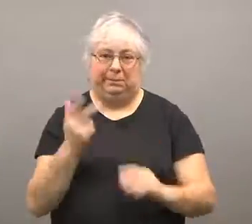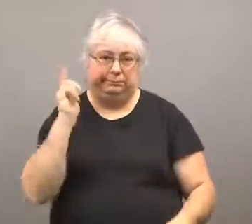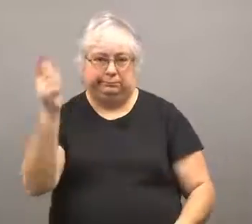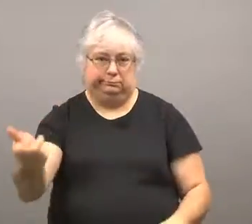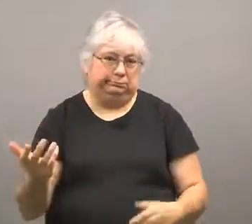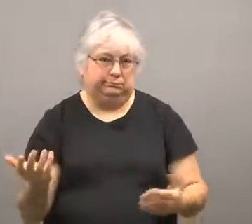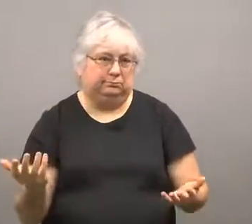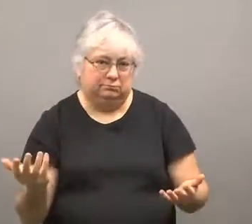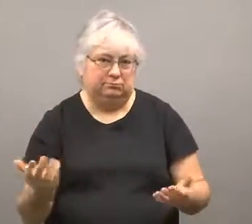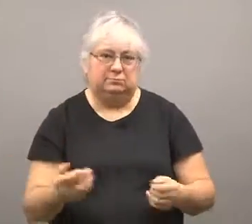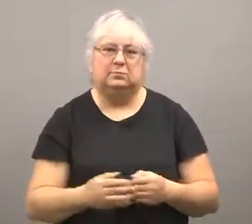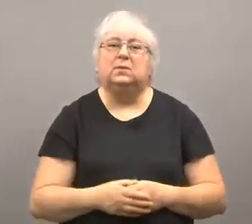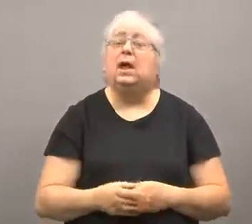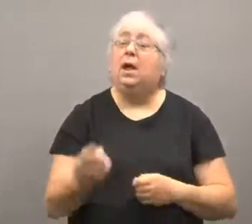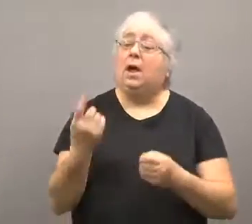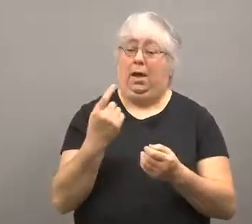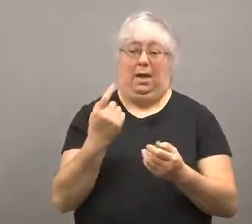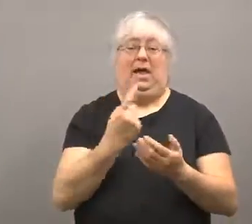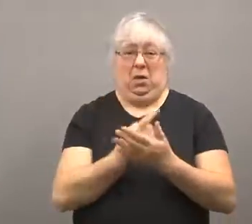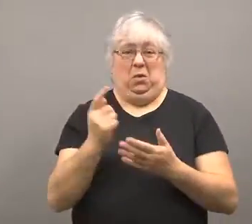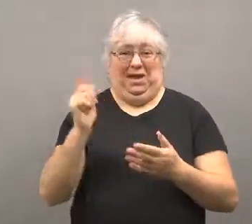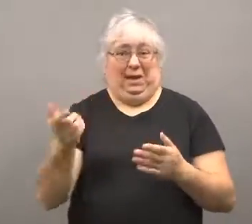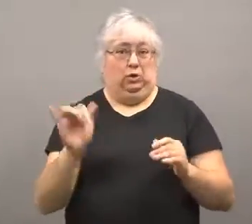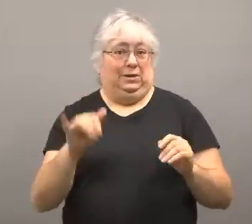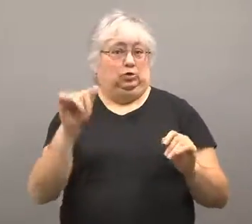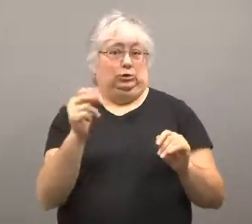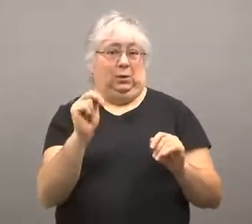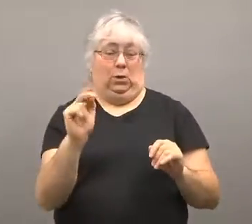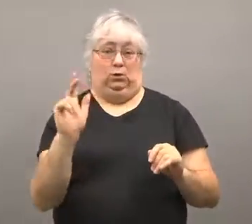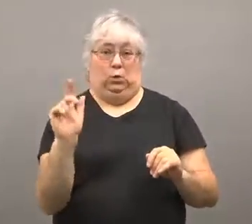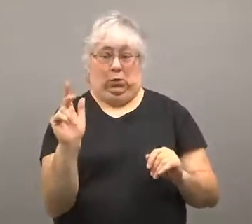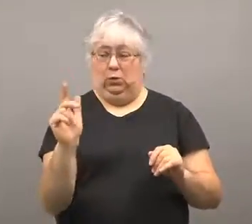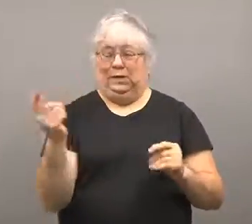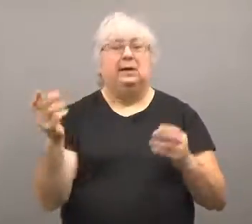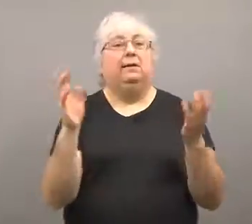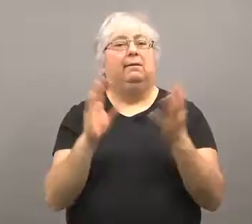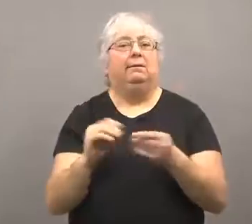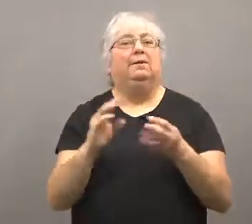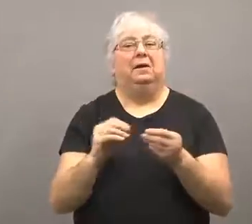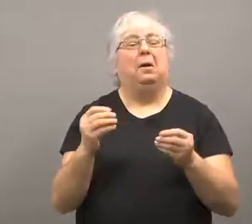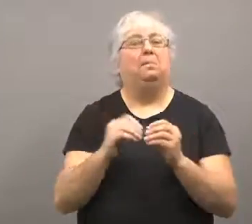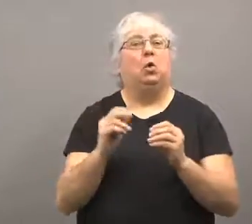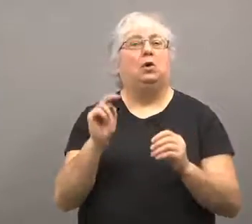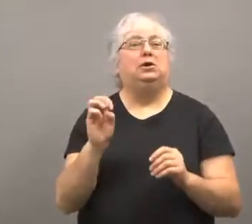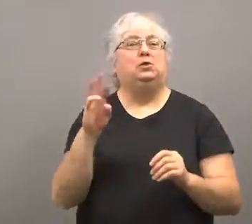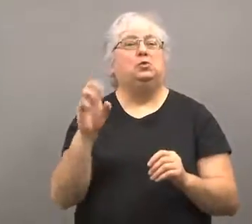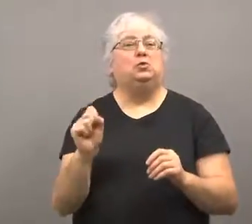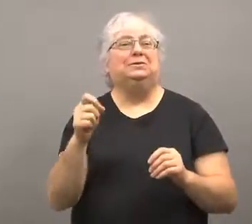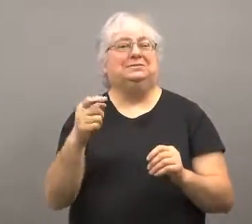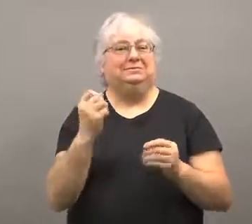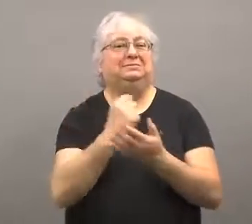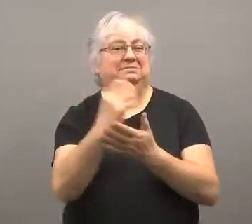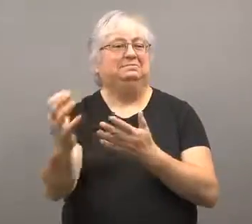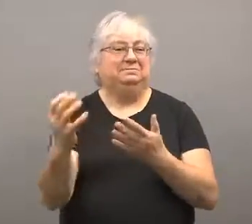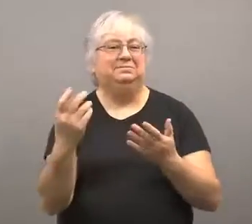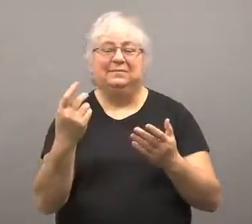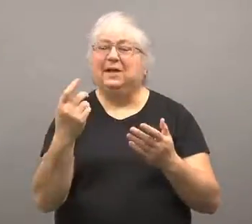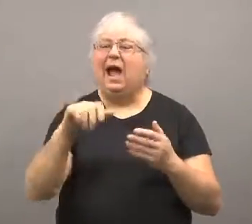That means it's going to be awhile. More information came out on January 23.